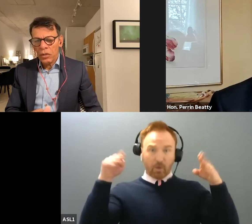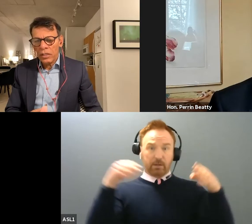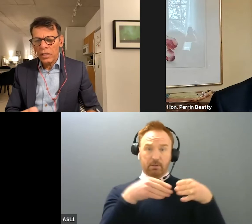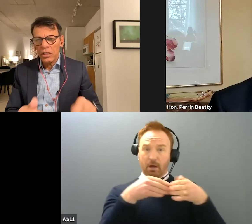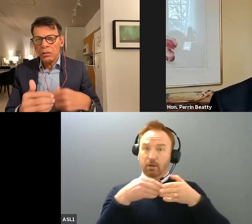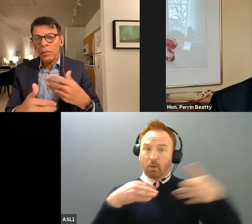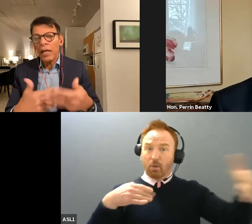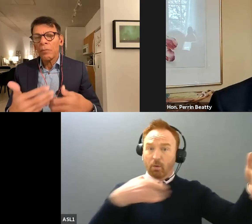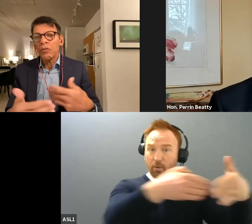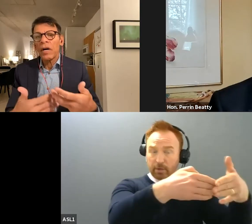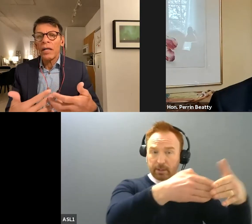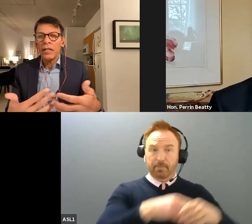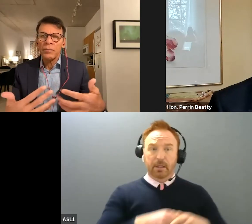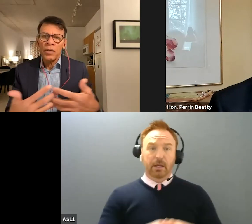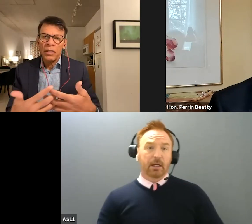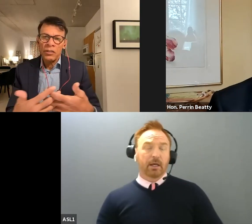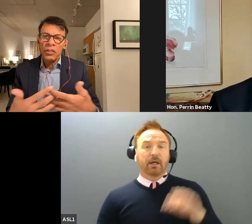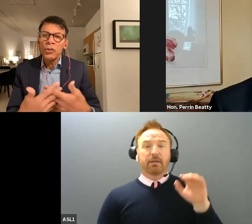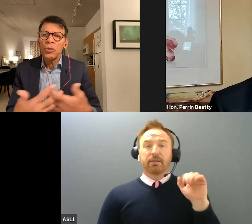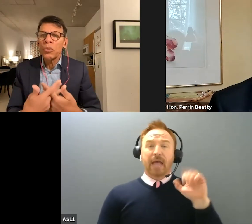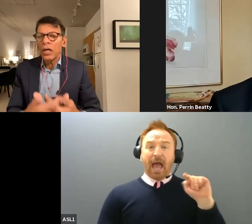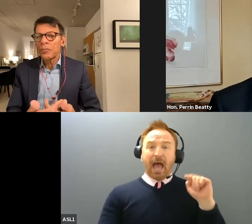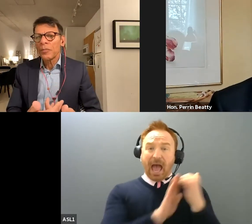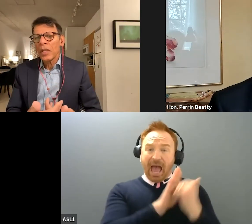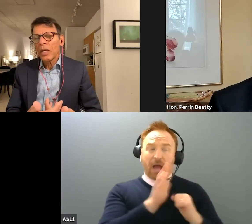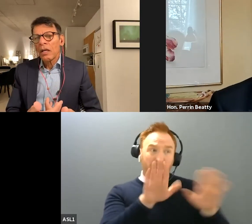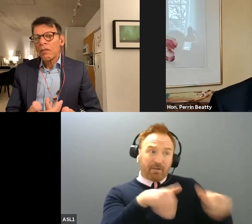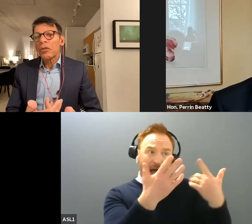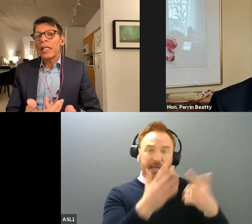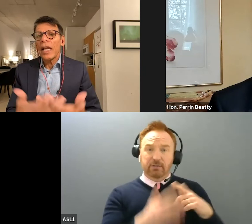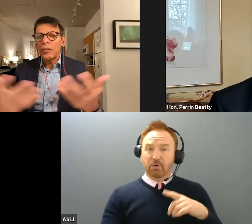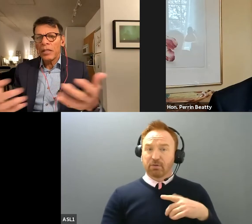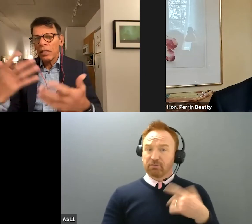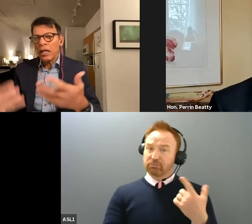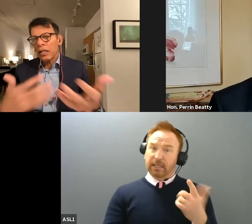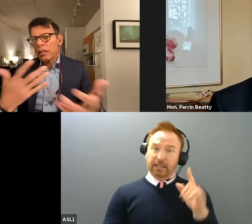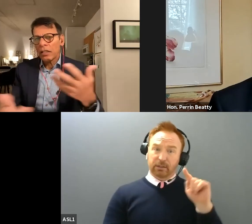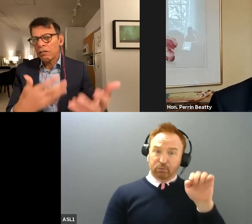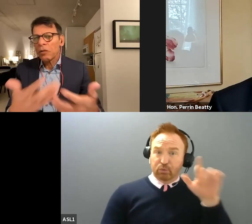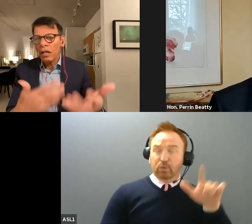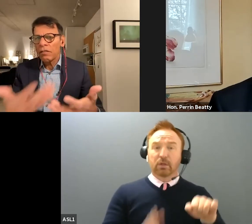I think, act provide a necessary tool now for some engagement at the federal level,